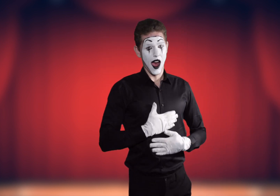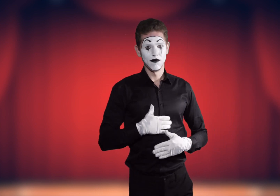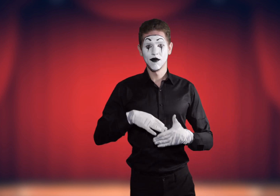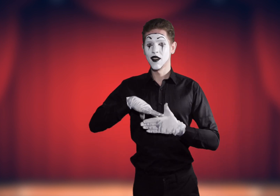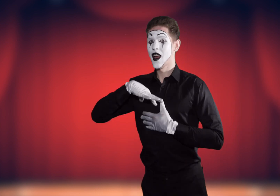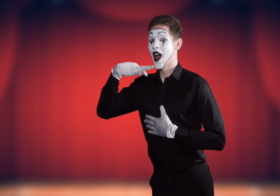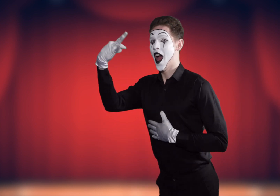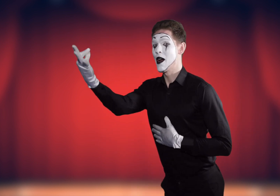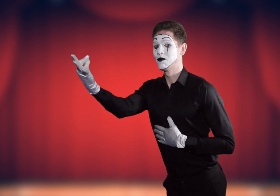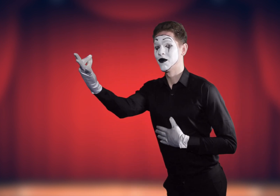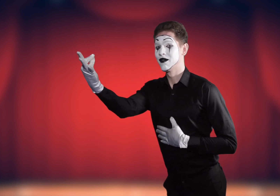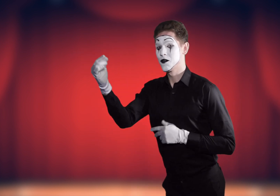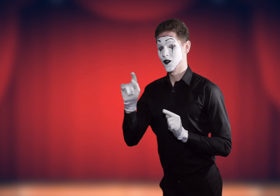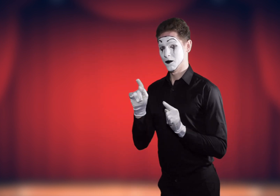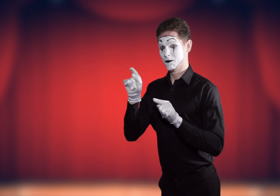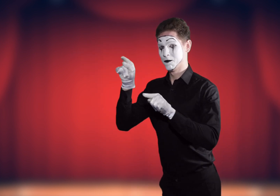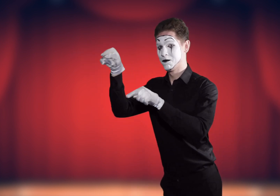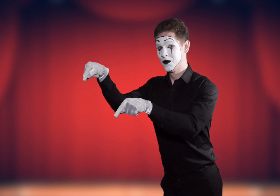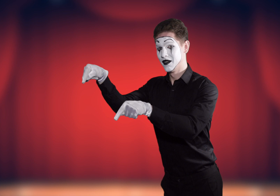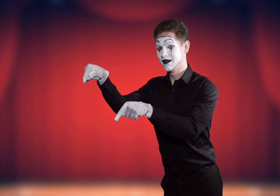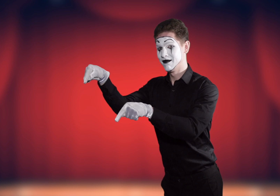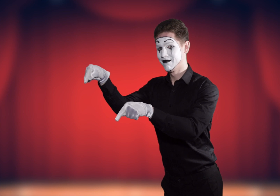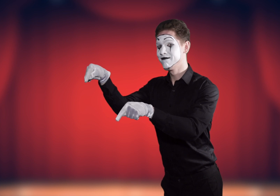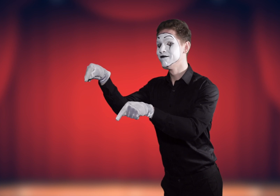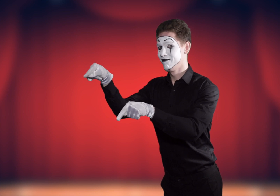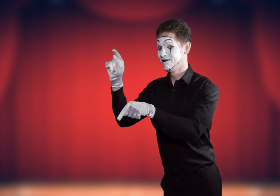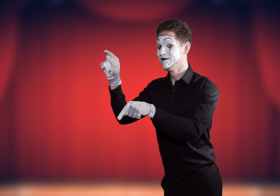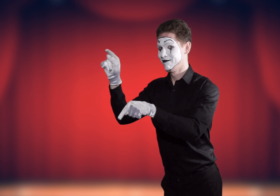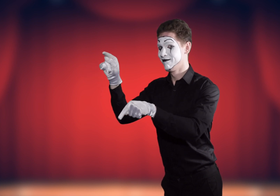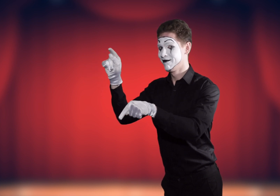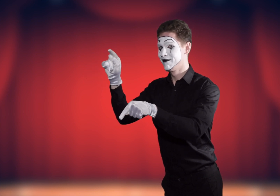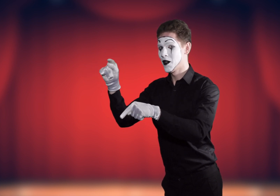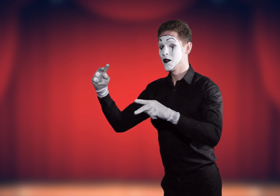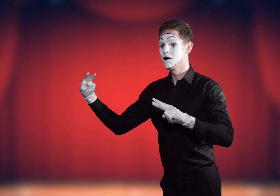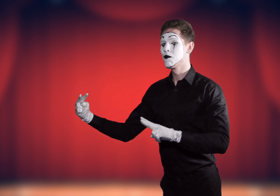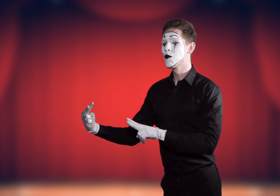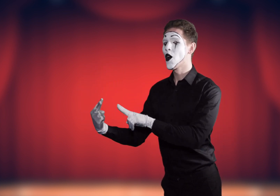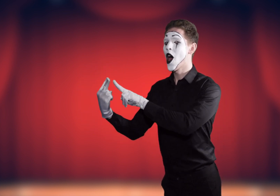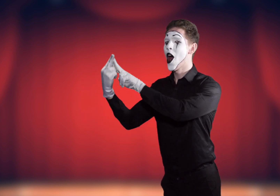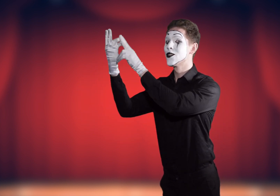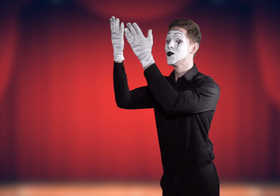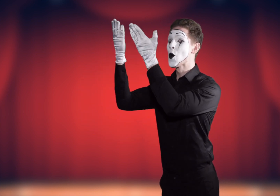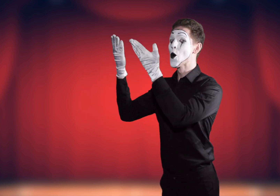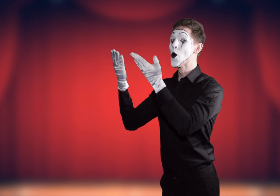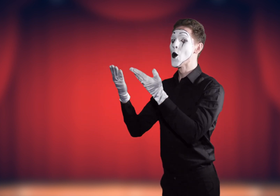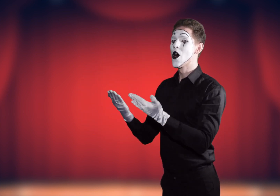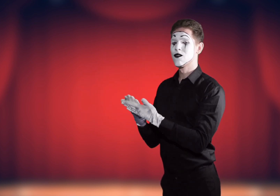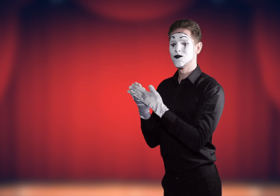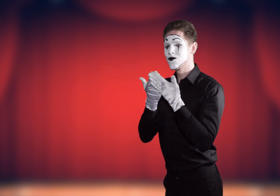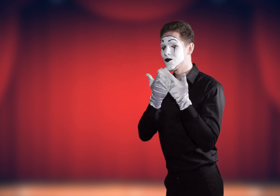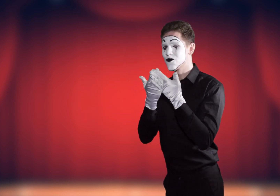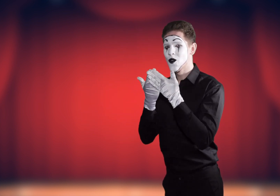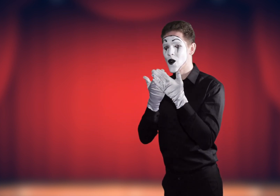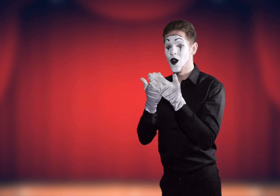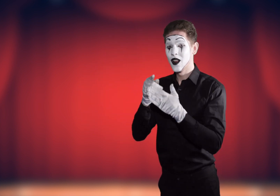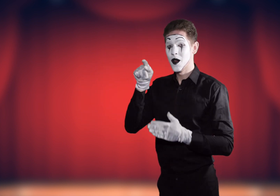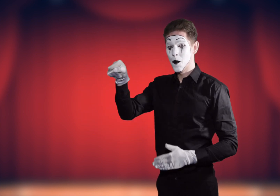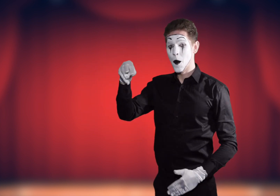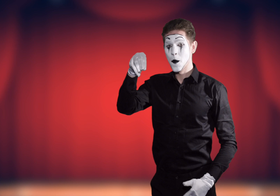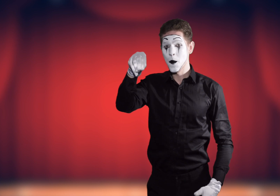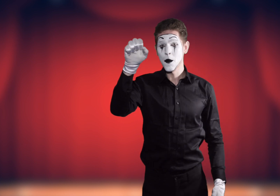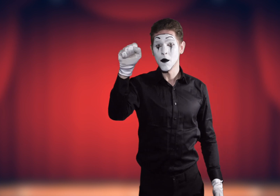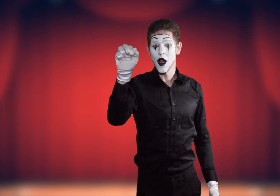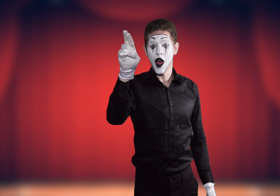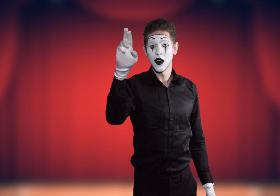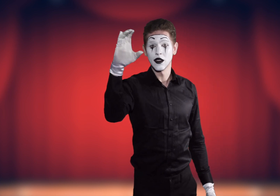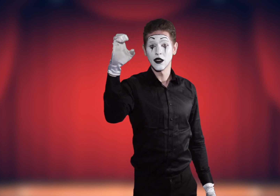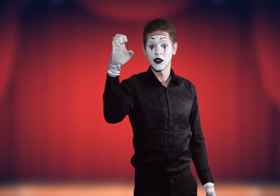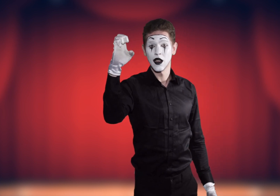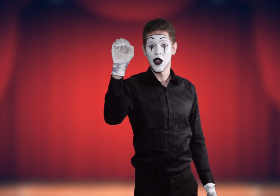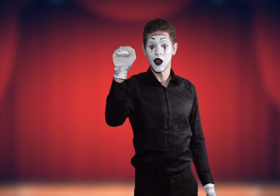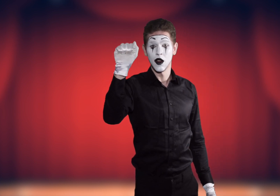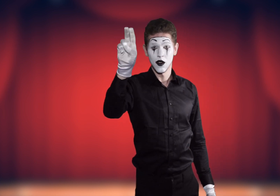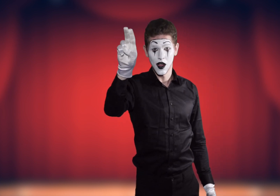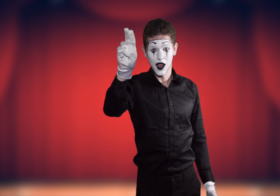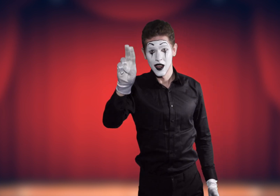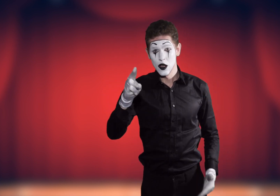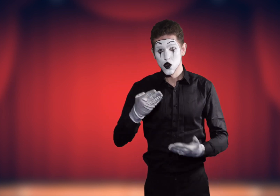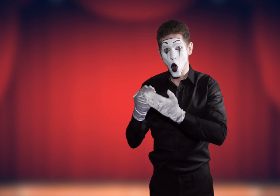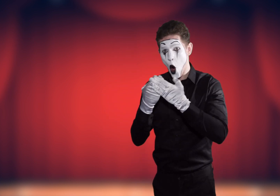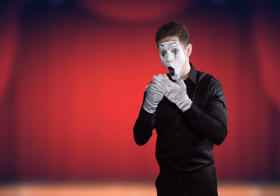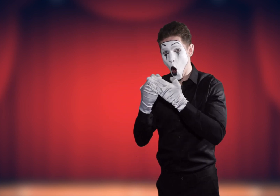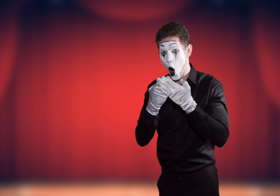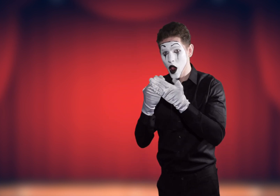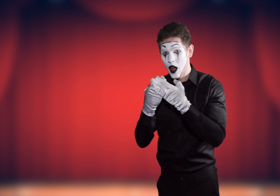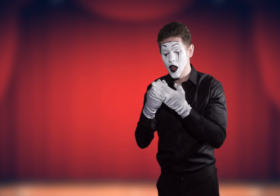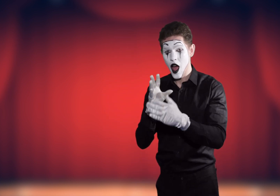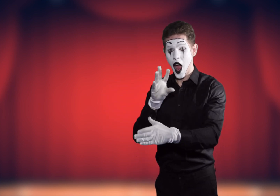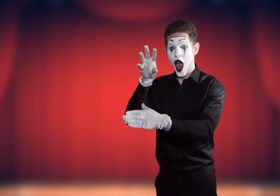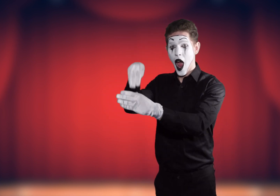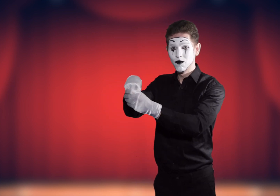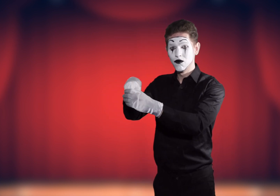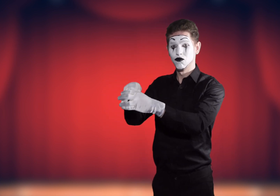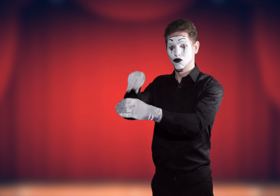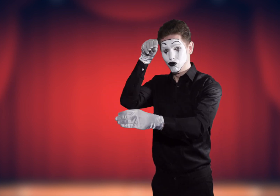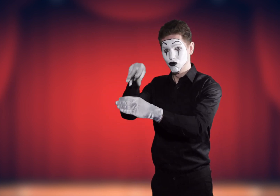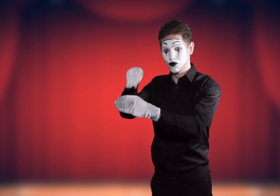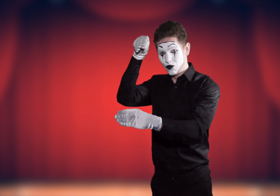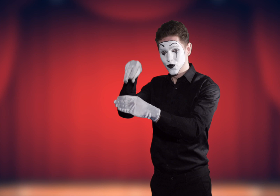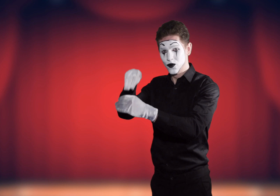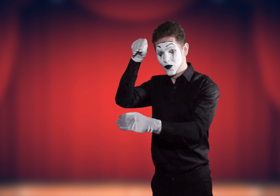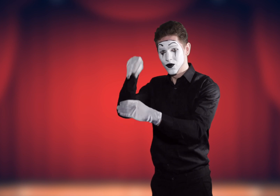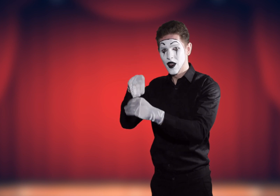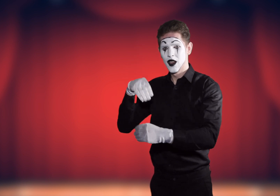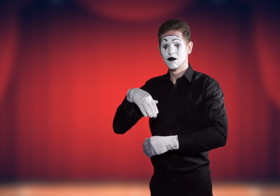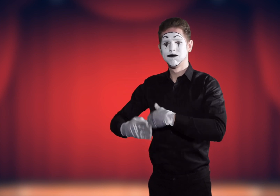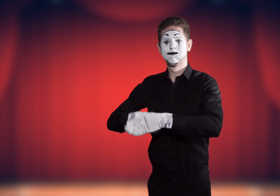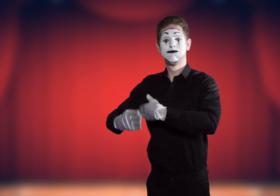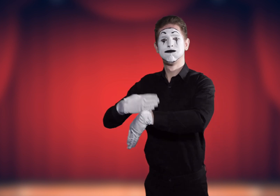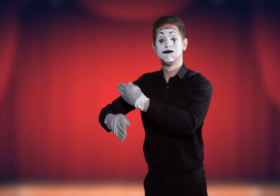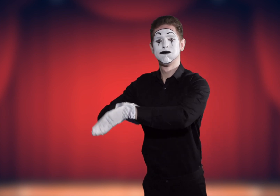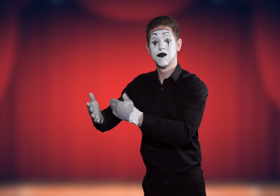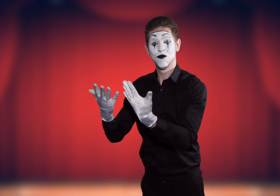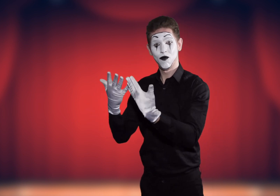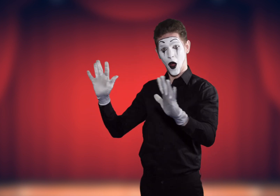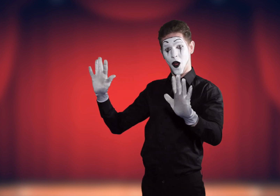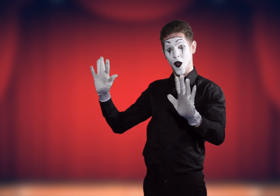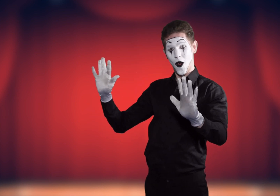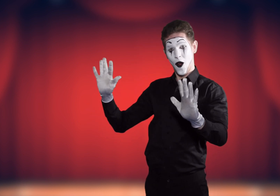I travelled to Paris and studied at Marceau’s school.